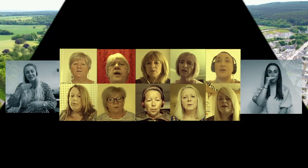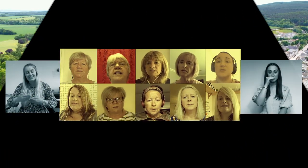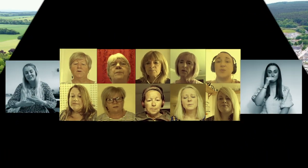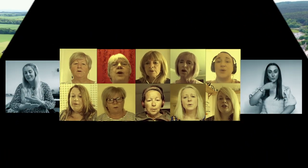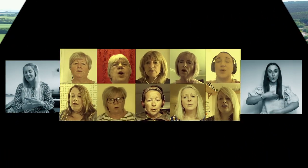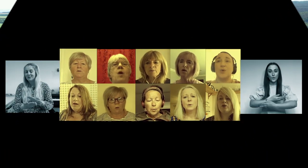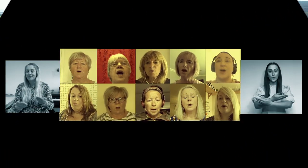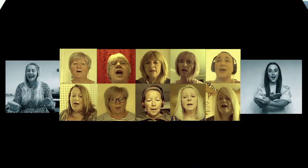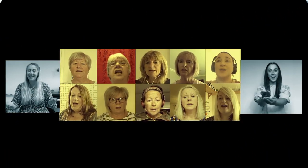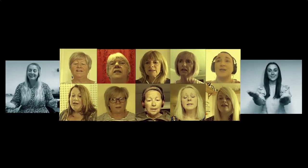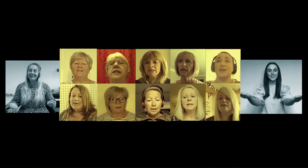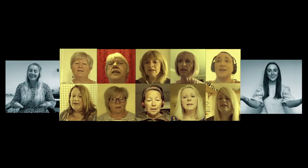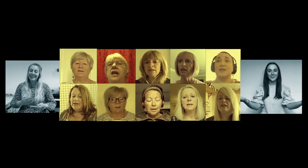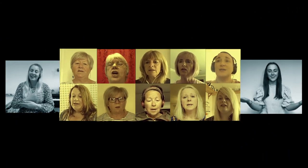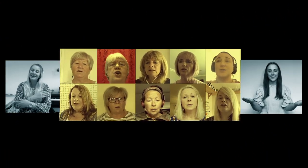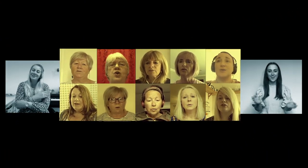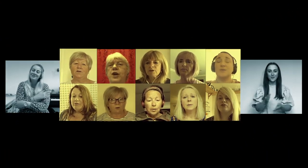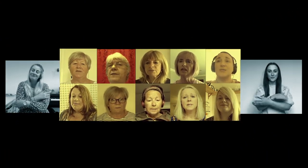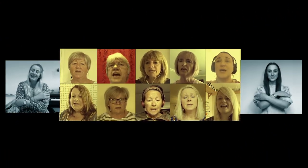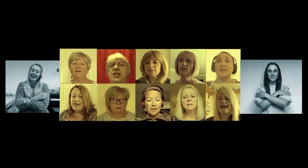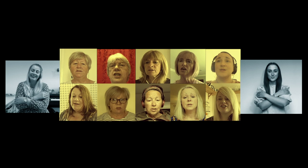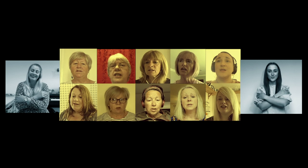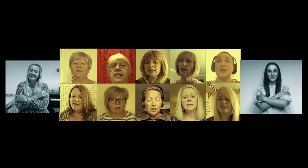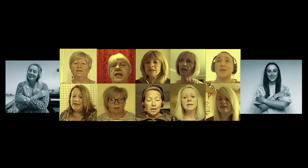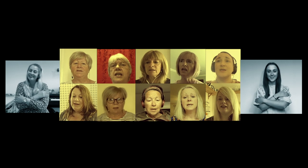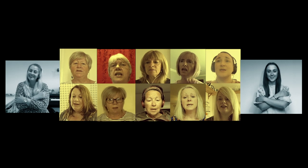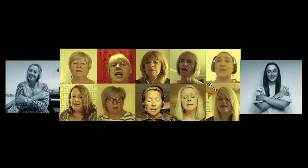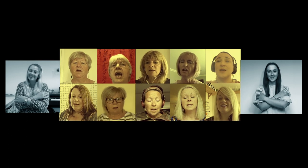Whisper wildy, grip tenderly